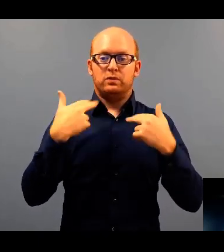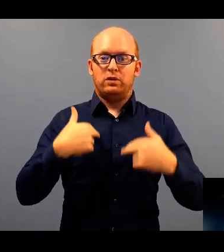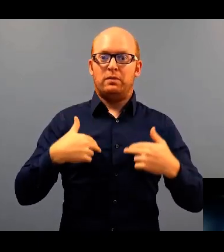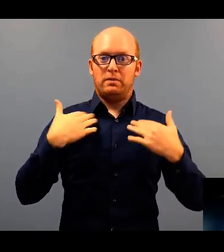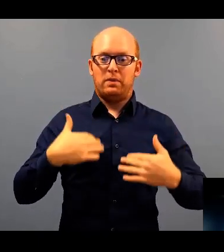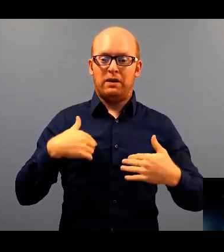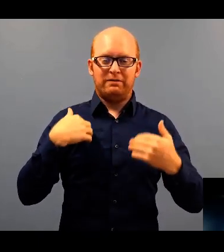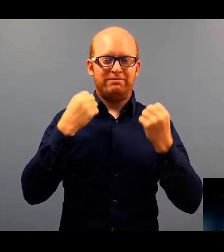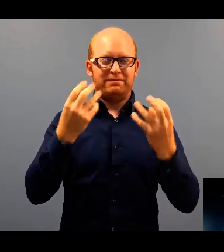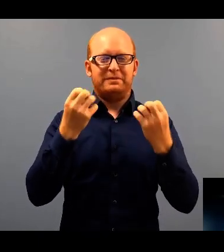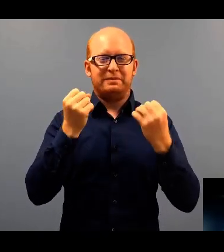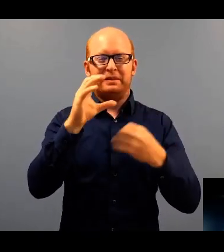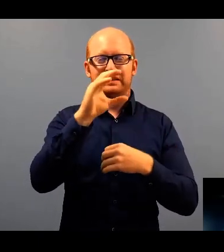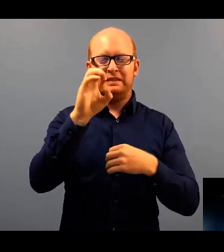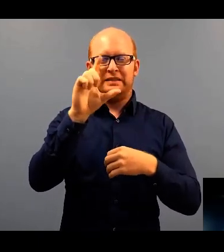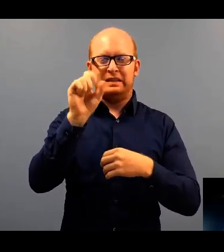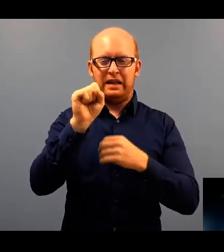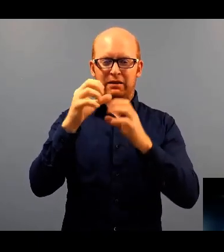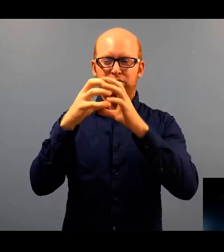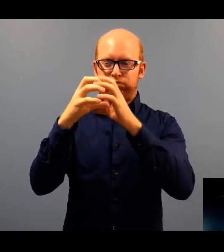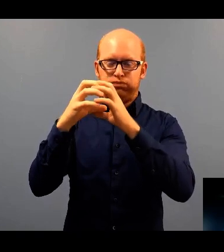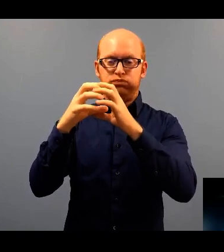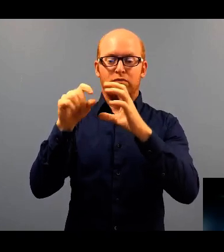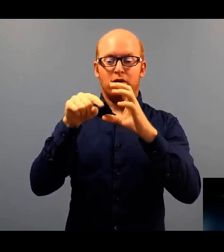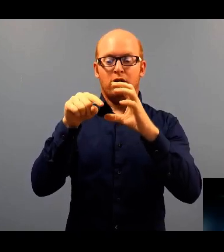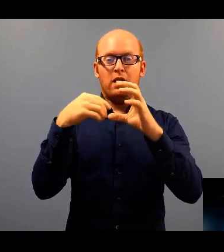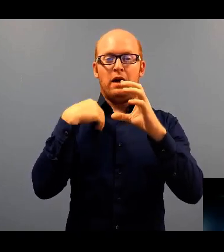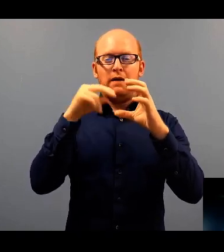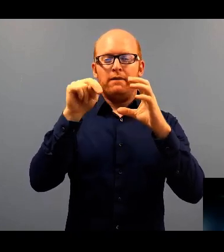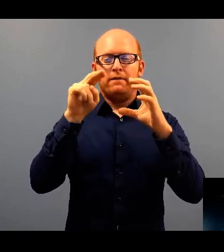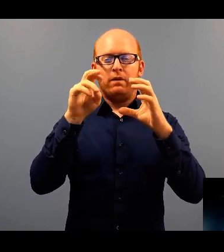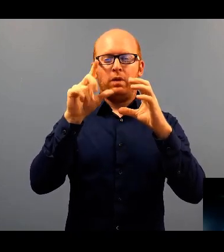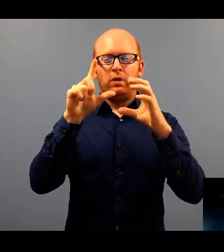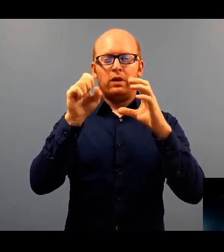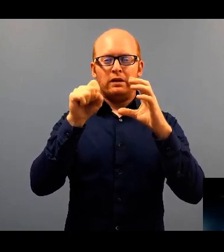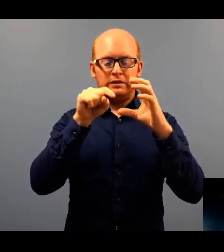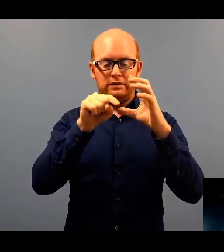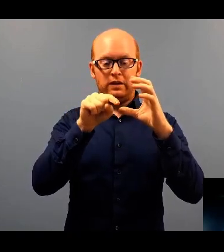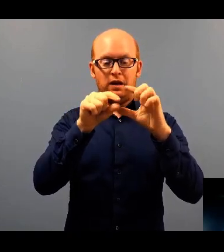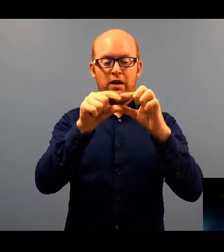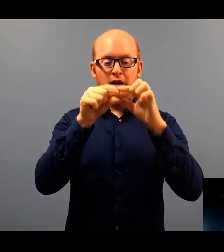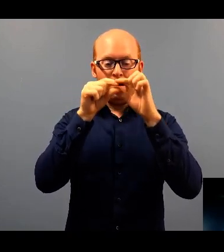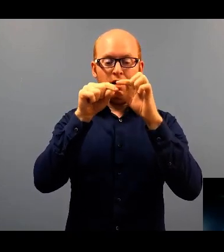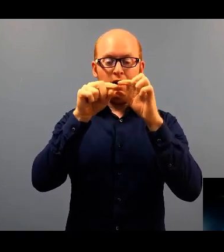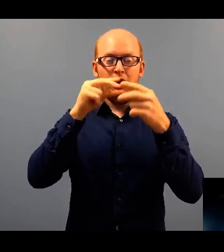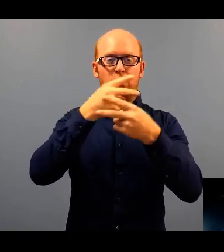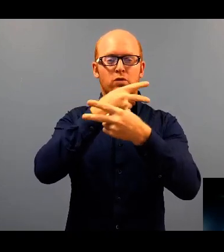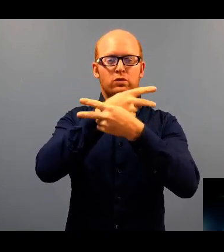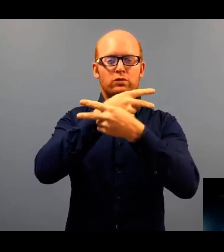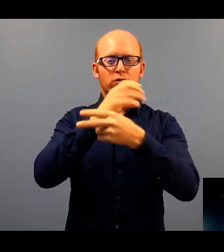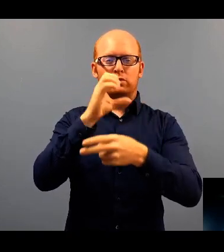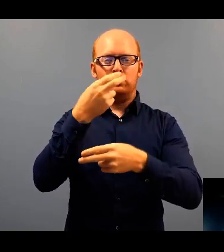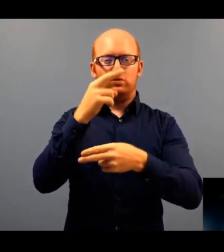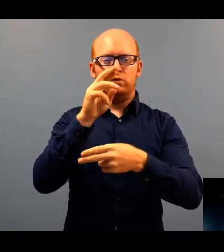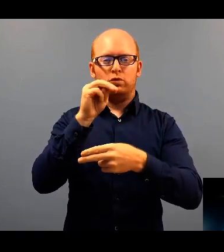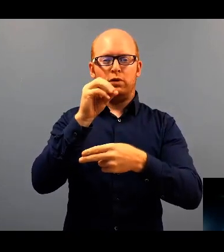The human body is made up of trillions of cells. Inside each cell is a nucleus, which contains chromosomes.